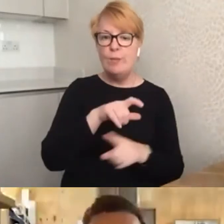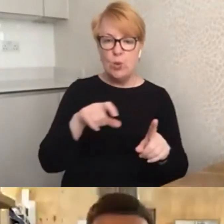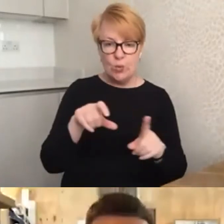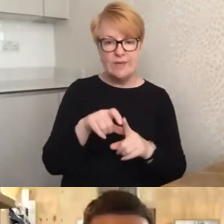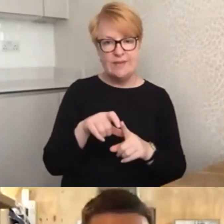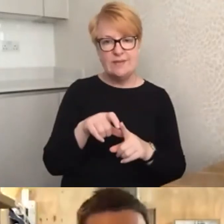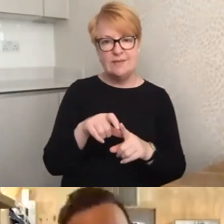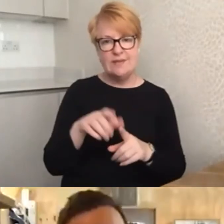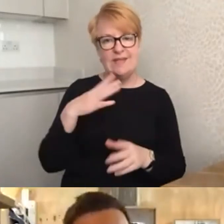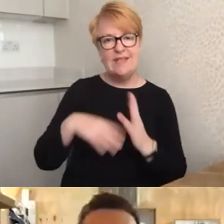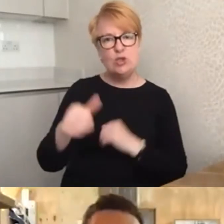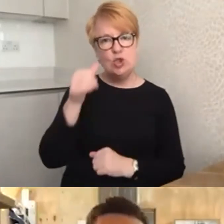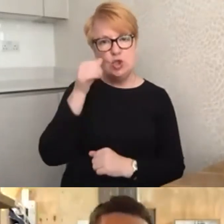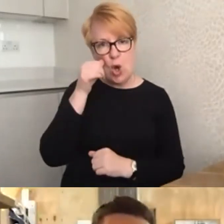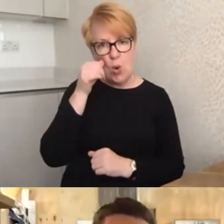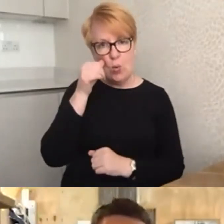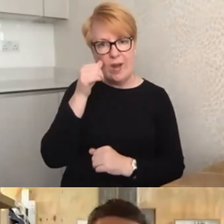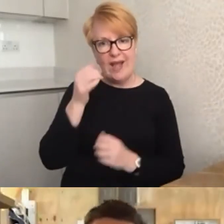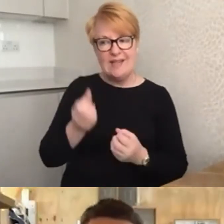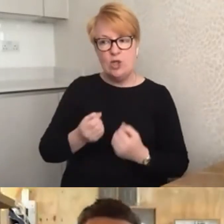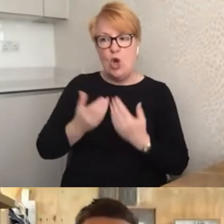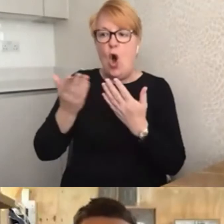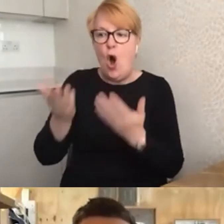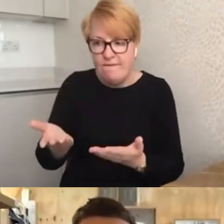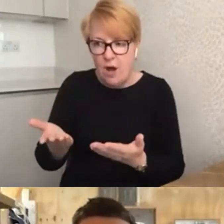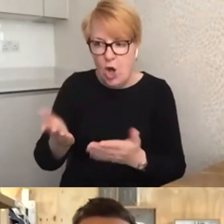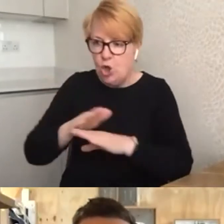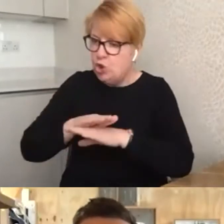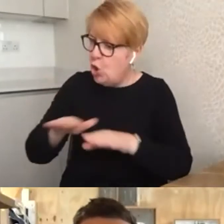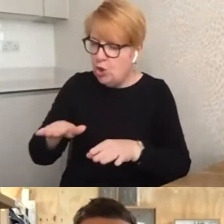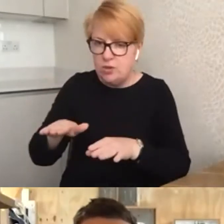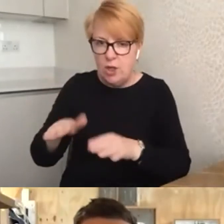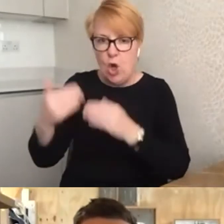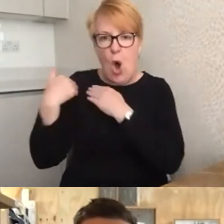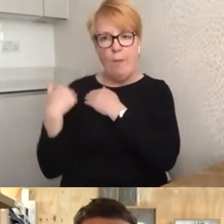that it's an offer, rather than an obligation, so if they don't ever want to see us again,